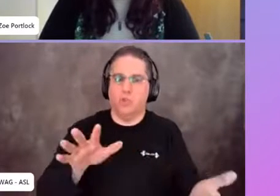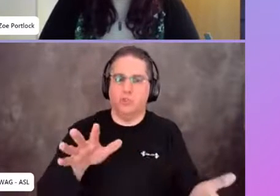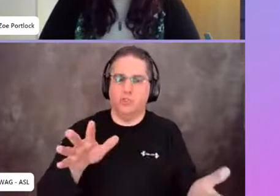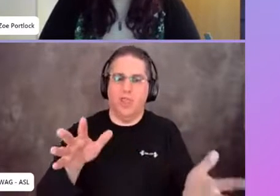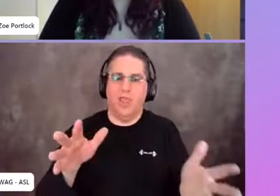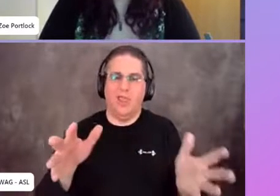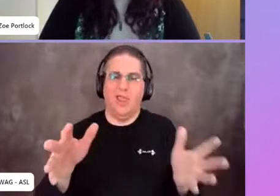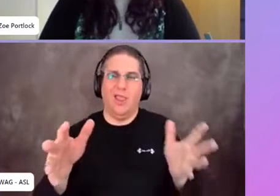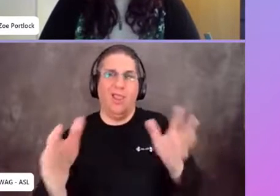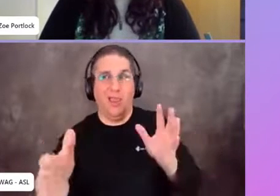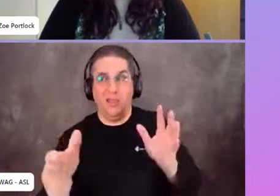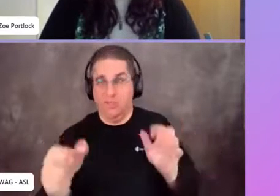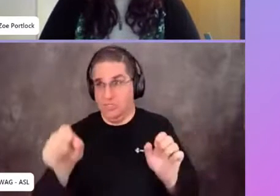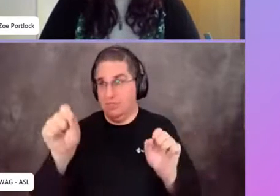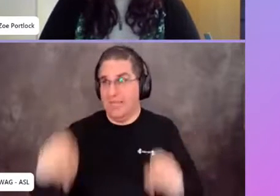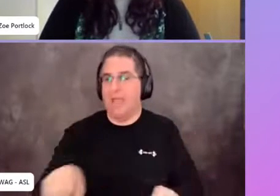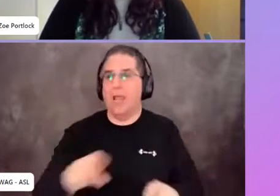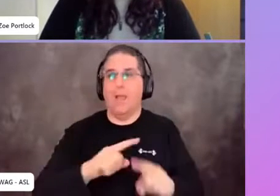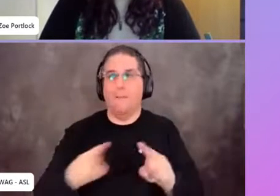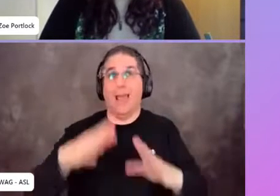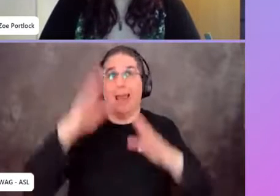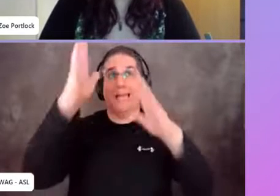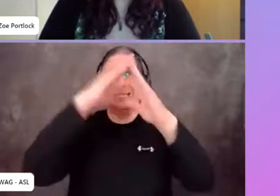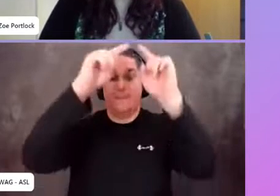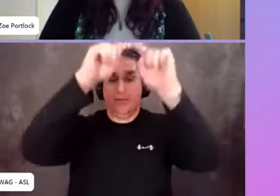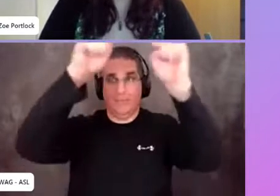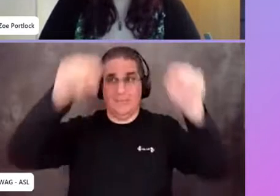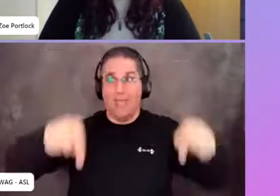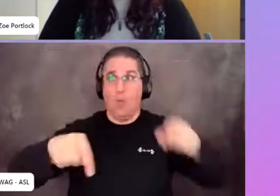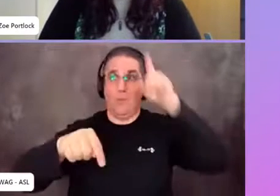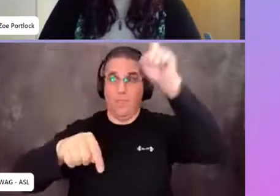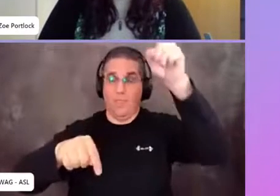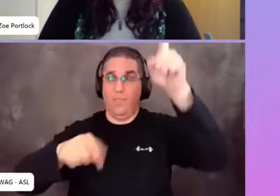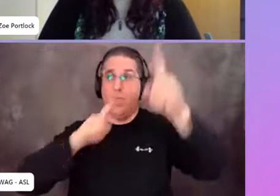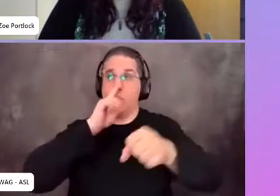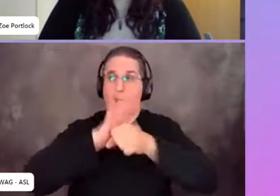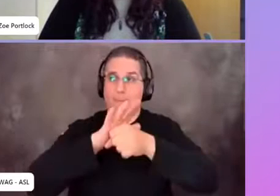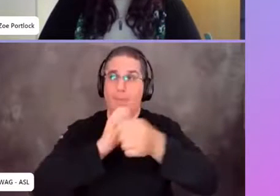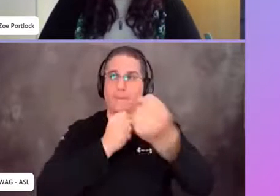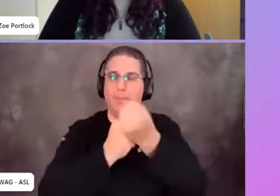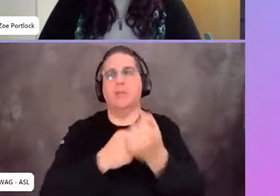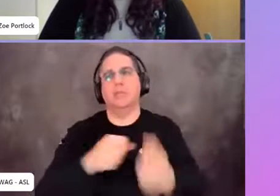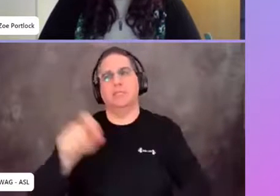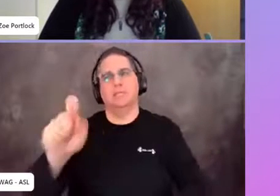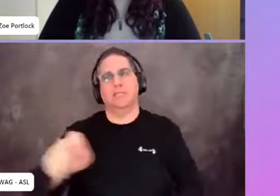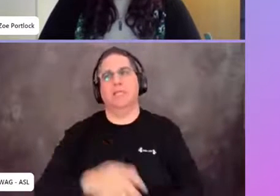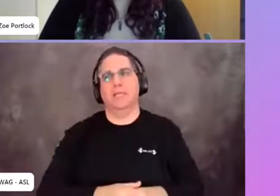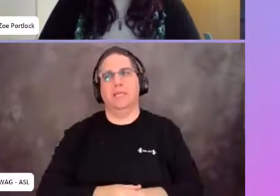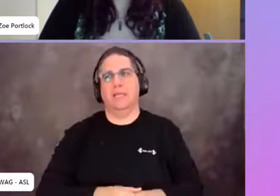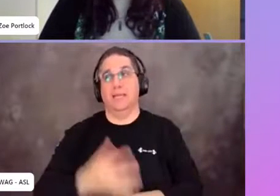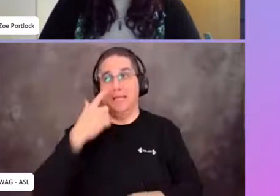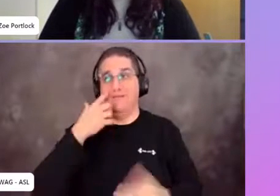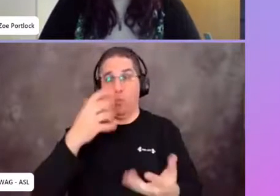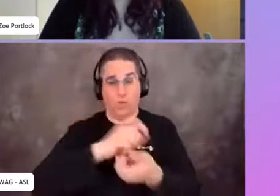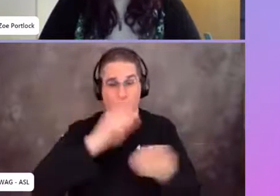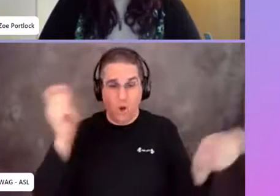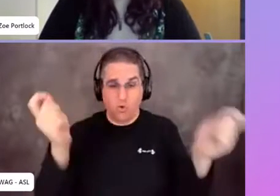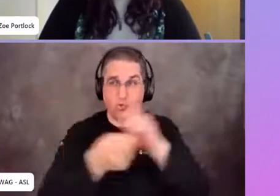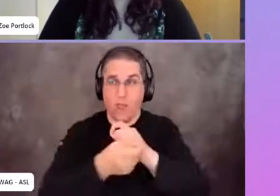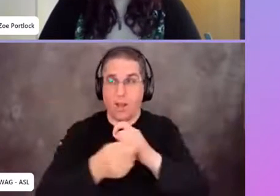excluded. Why grassroot efforts can start a shift, can start a wave of shifts, but the top down commitment is